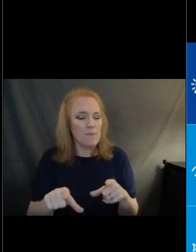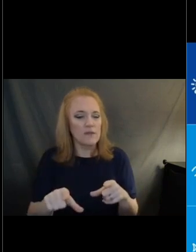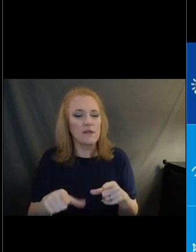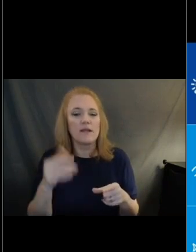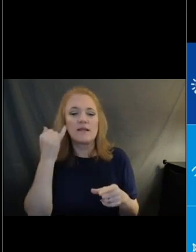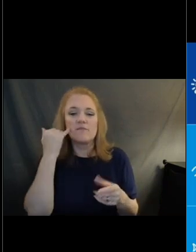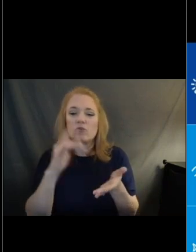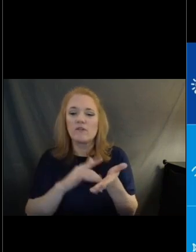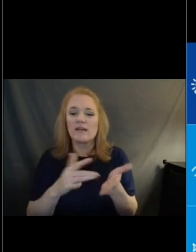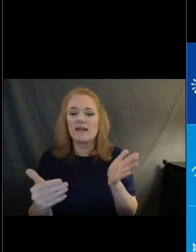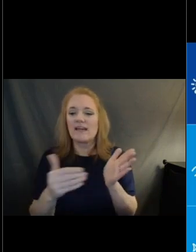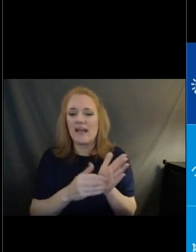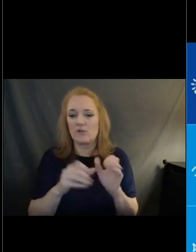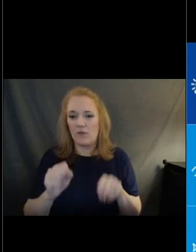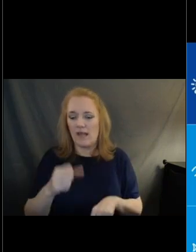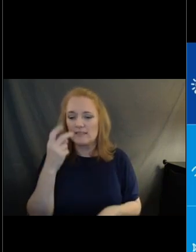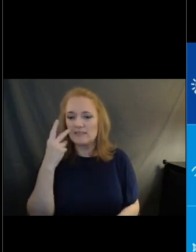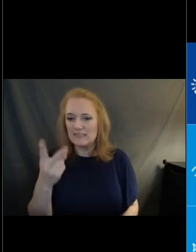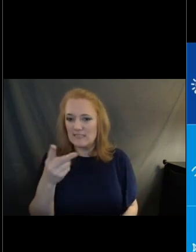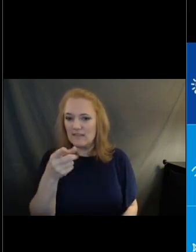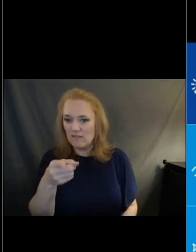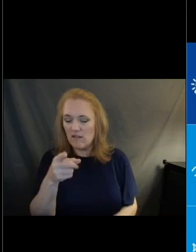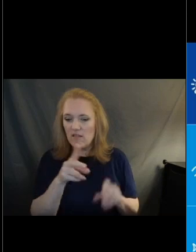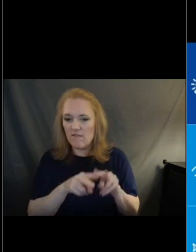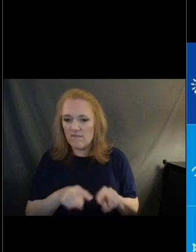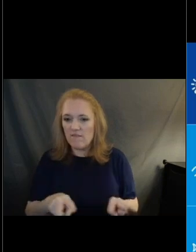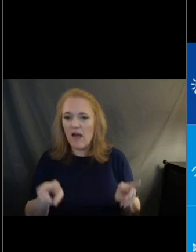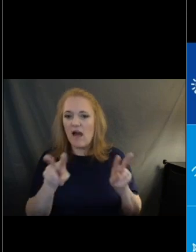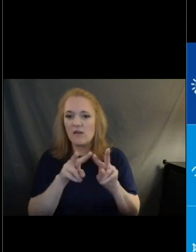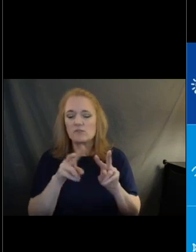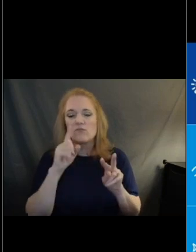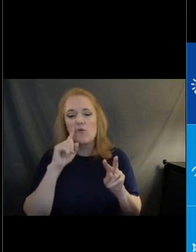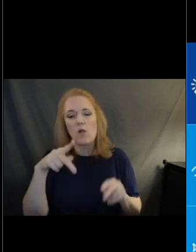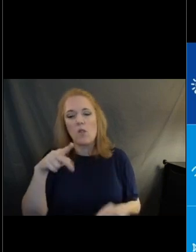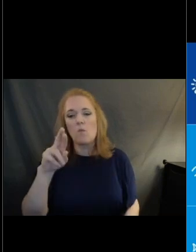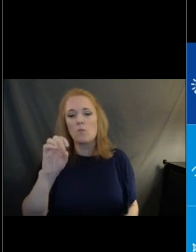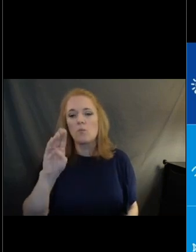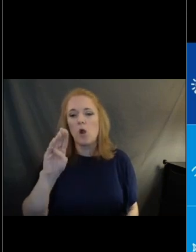we also have that for actual values which are shown for the probabilities for exceeding 80